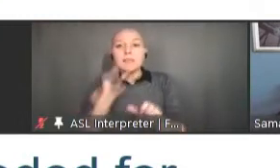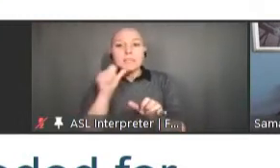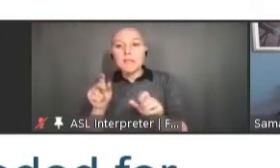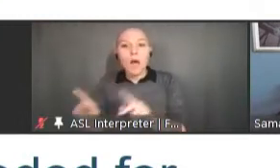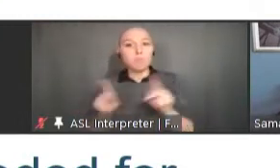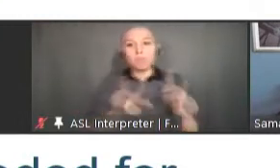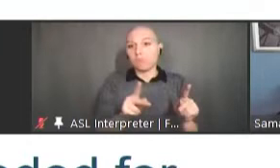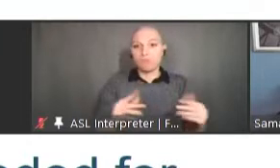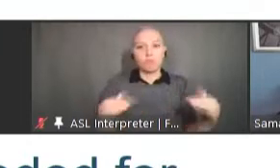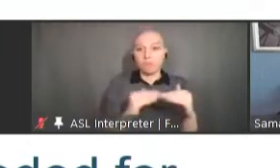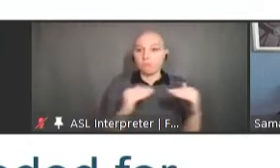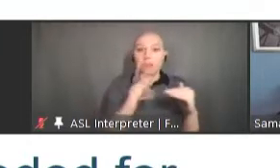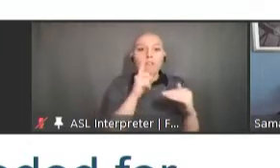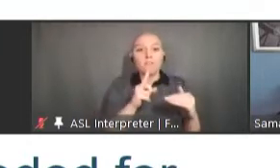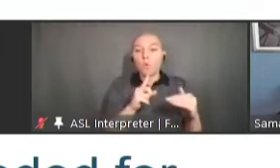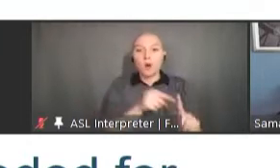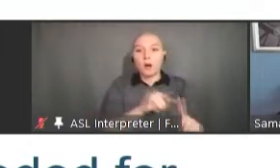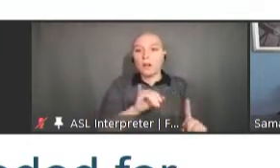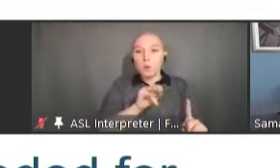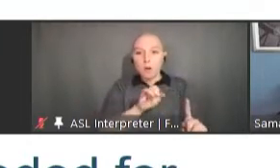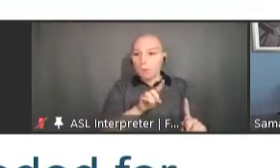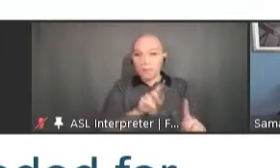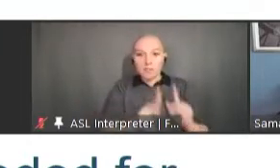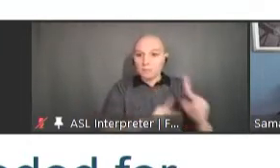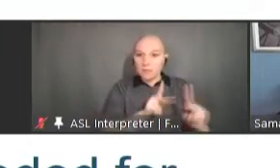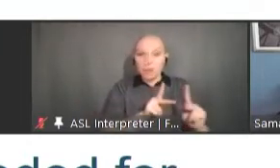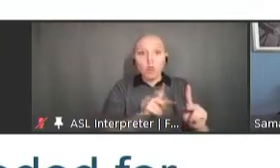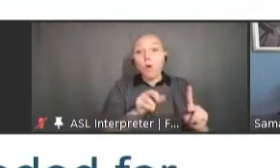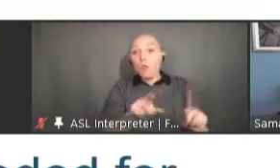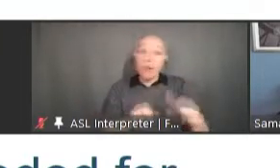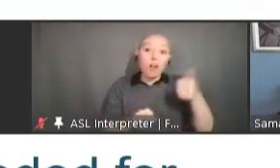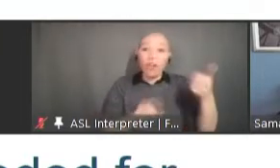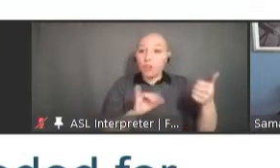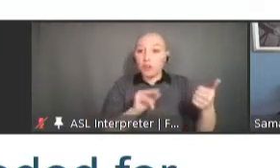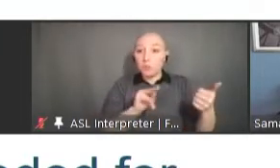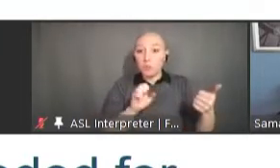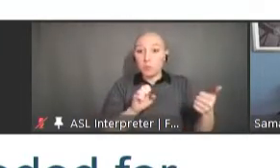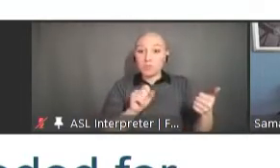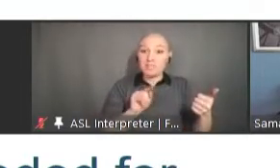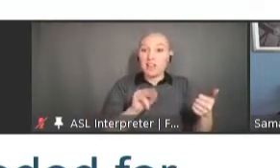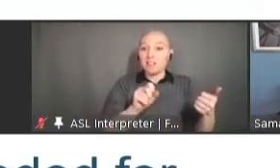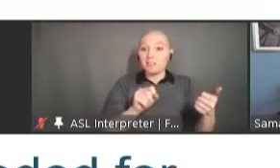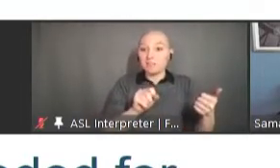as those with a different immune status like cancer patients. Now we at the NCI are -- can be